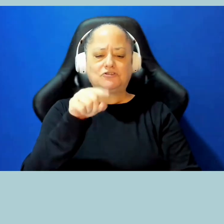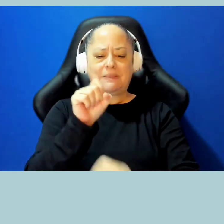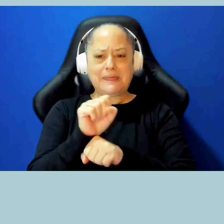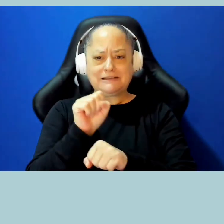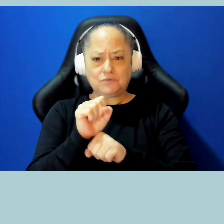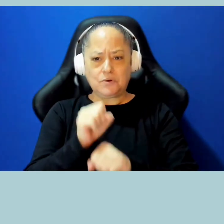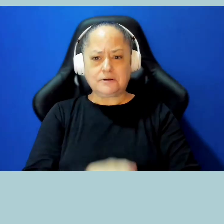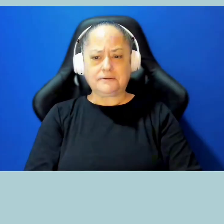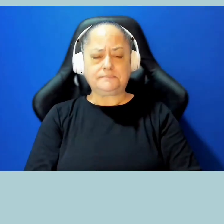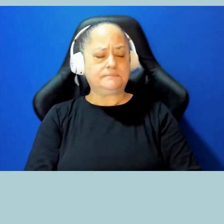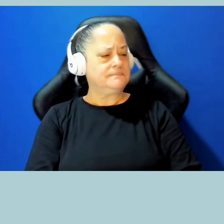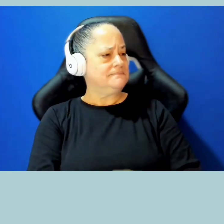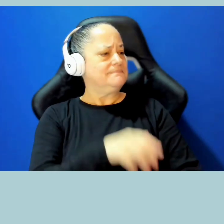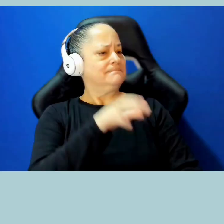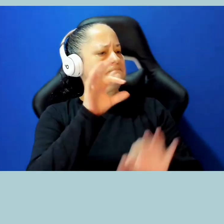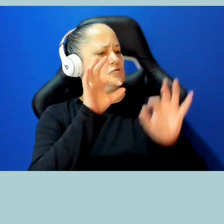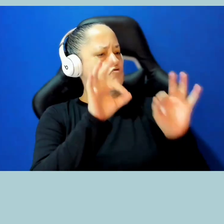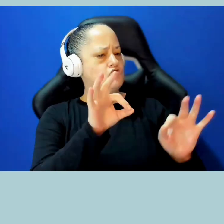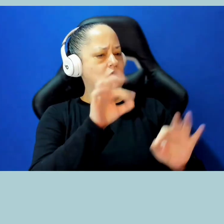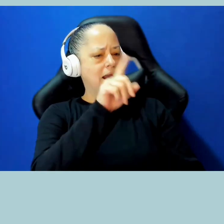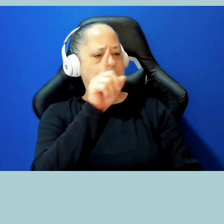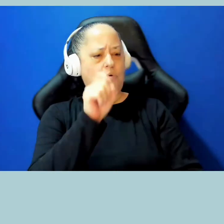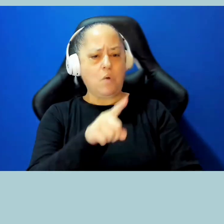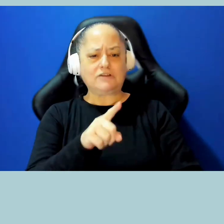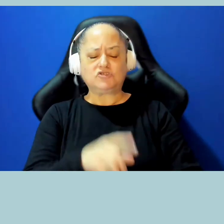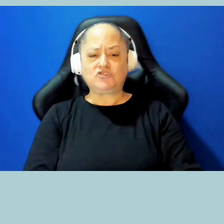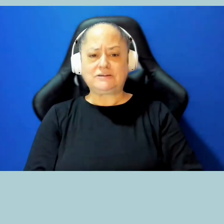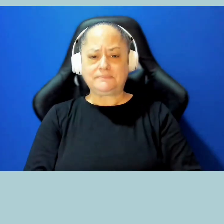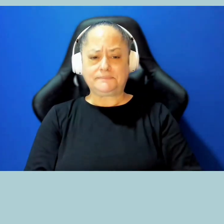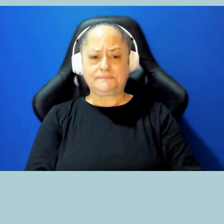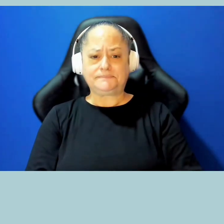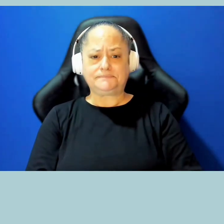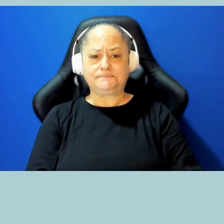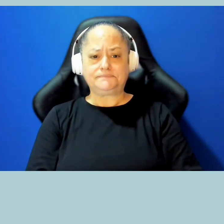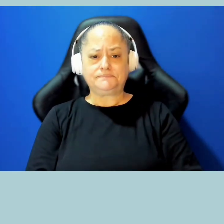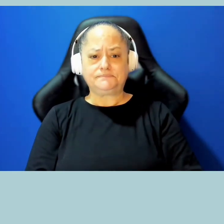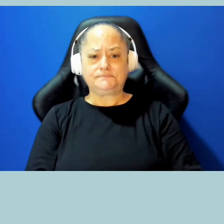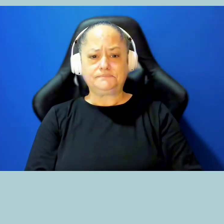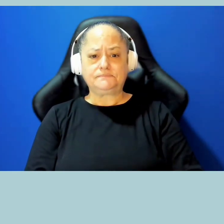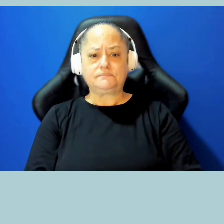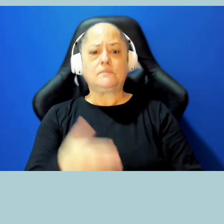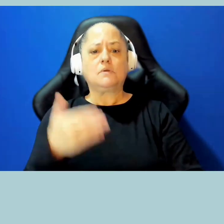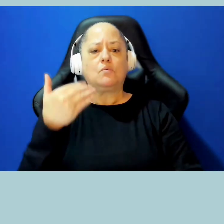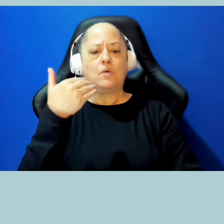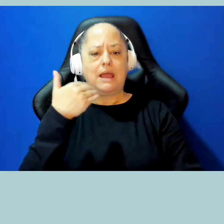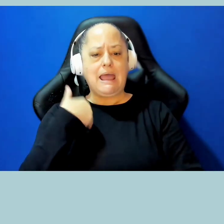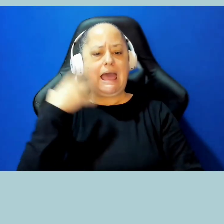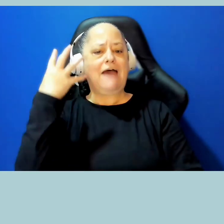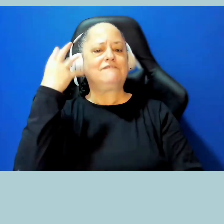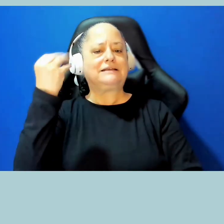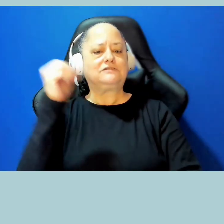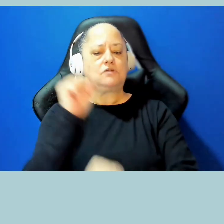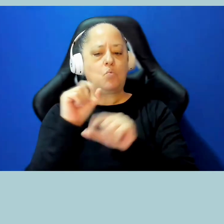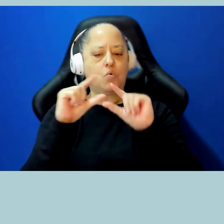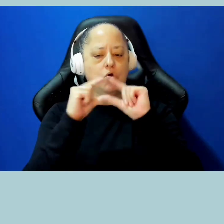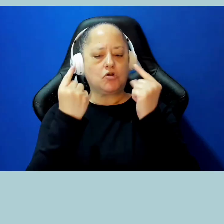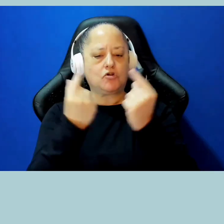That's an excellent question. So we have our external working group, which is more of kind of scientific experts.